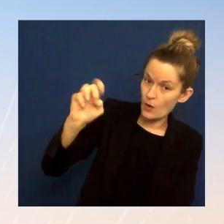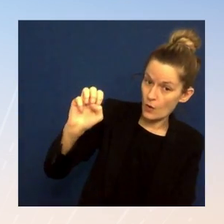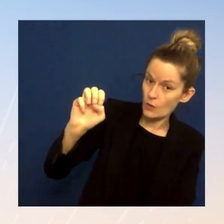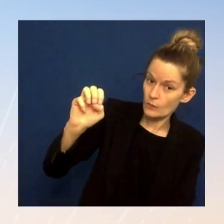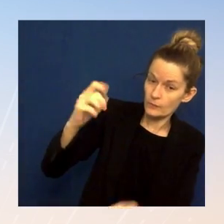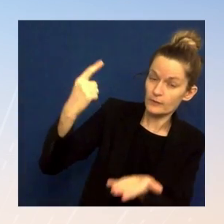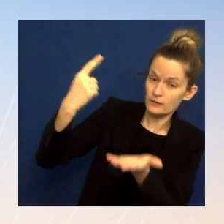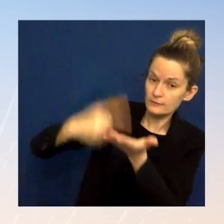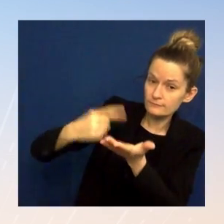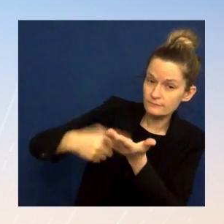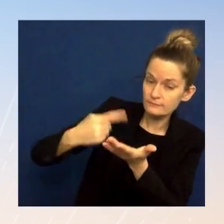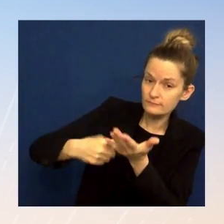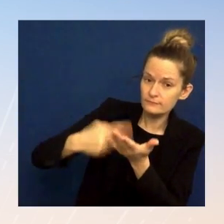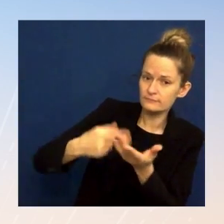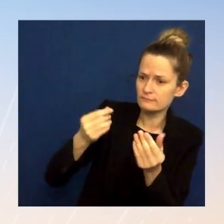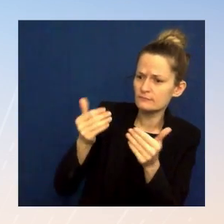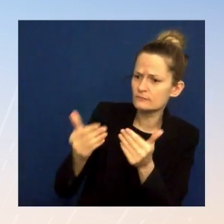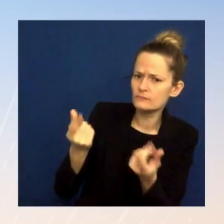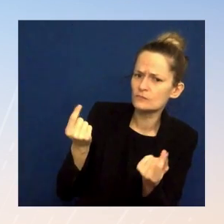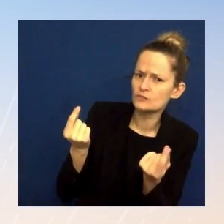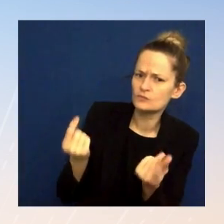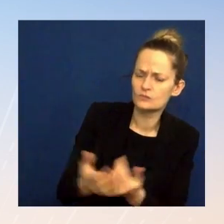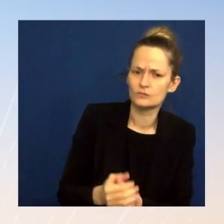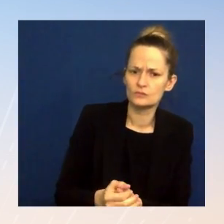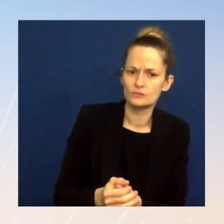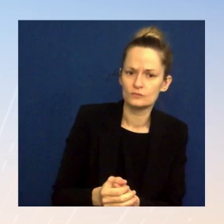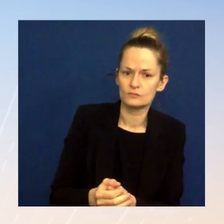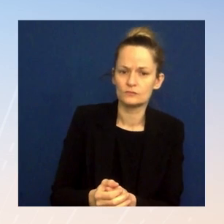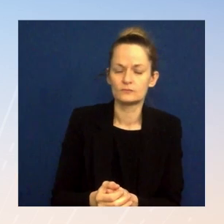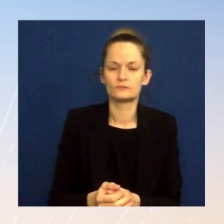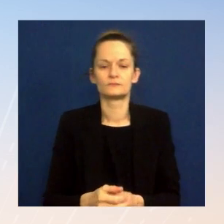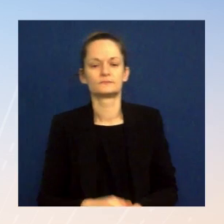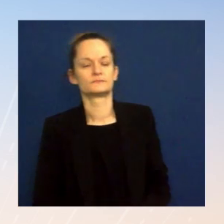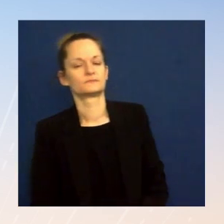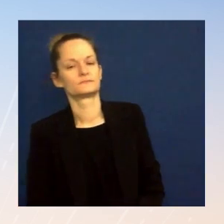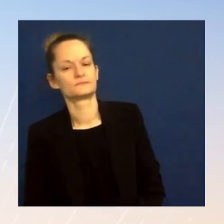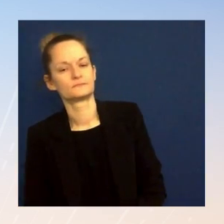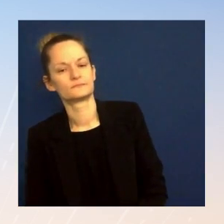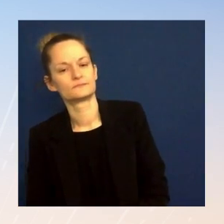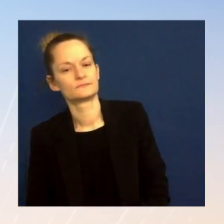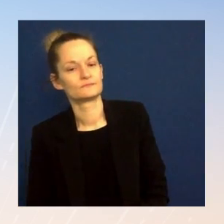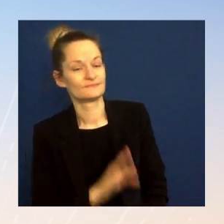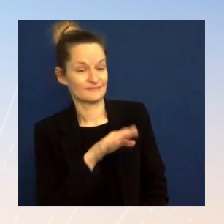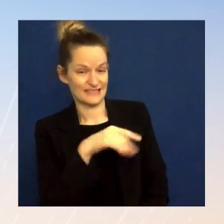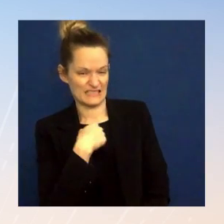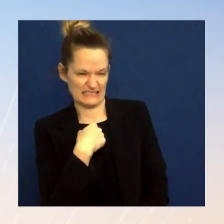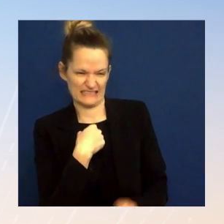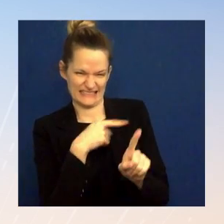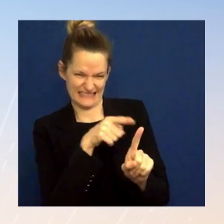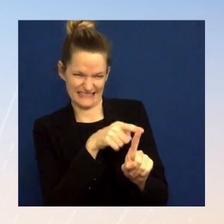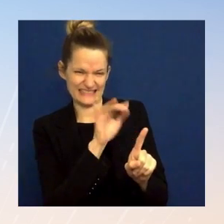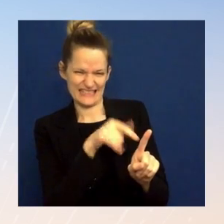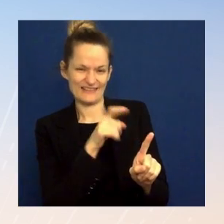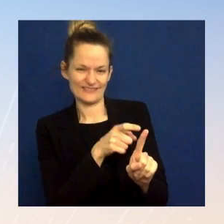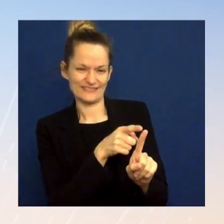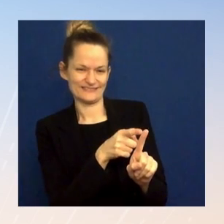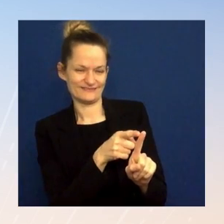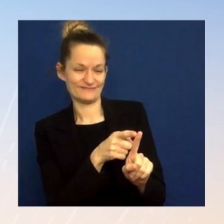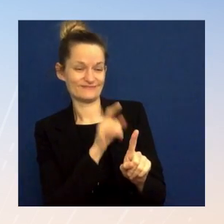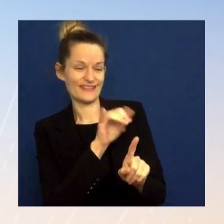Mr. Sullivan: Three very distinct issues. On the first one, I'm going to defer to my colleagues on domestic policy on that question. I will say that the main focus of the meeting with the Pope --